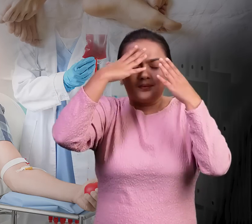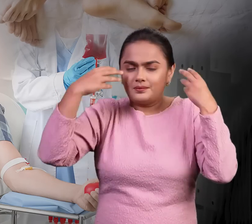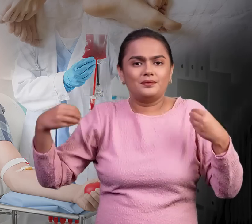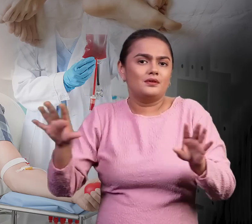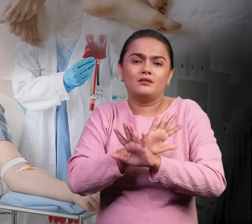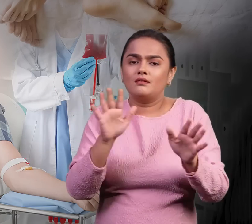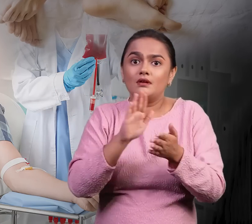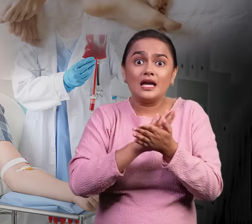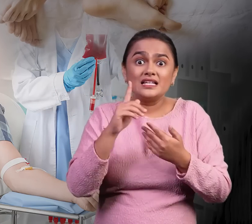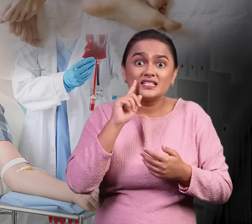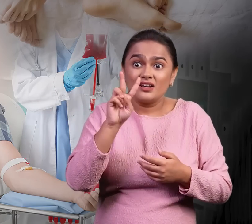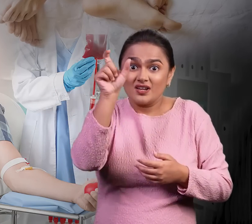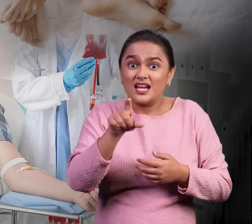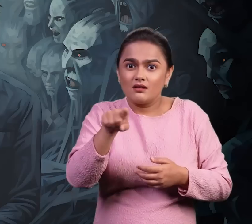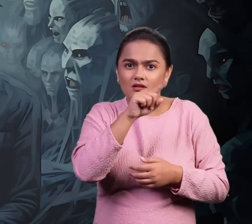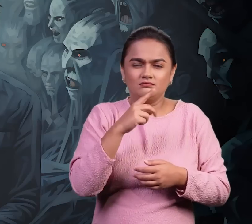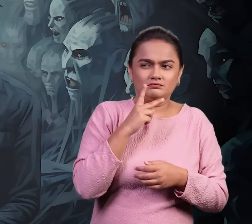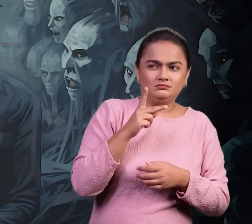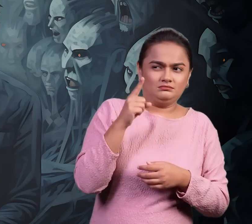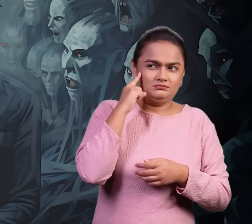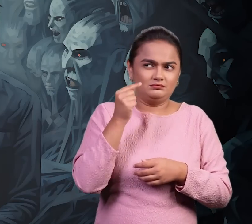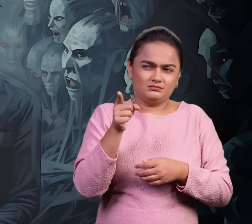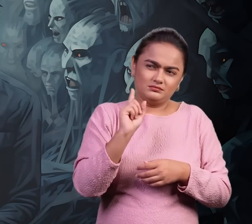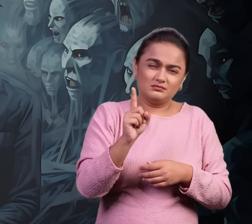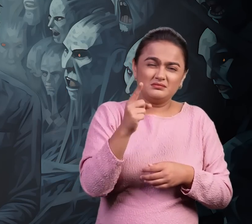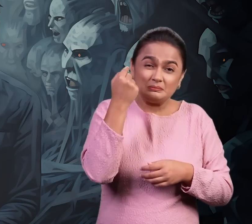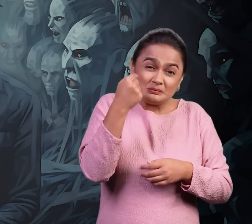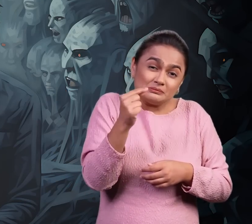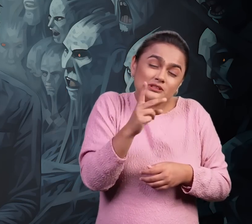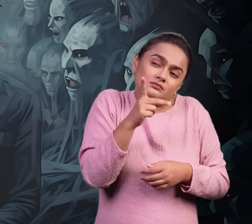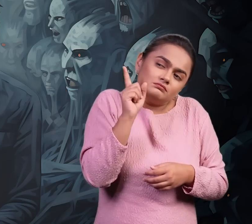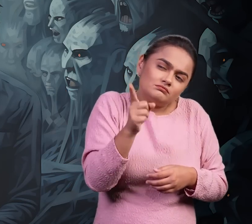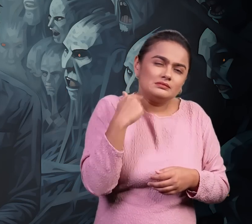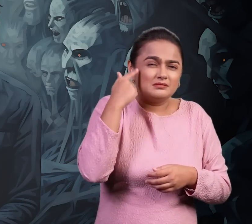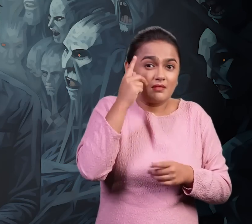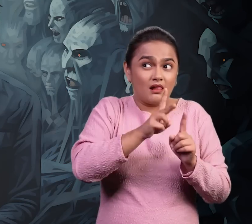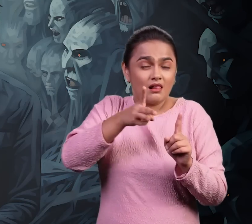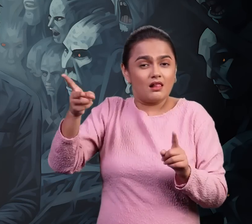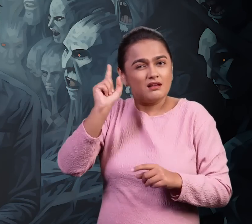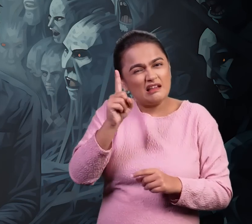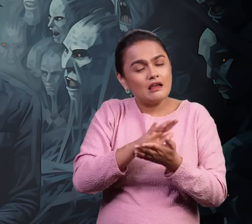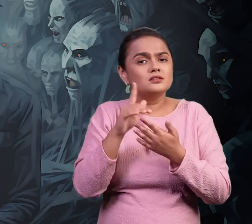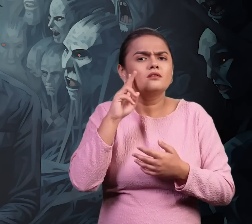If someone has HIV, don’t judge them or assume they did something wrong to contract it.